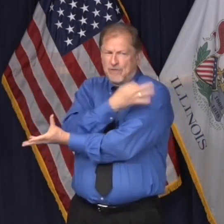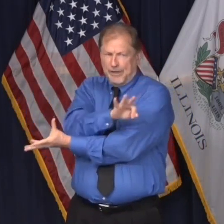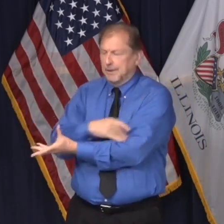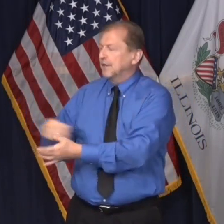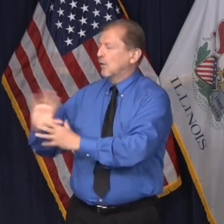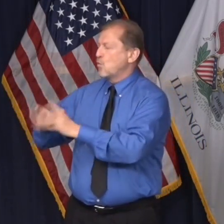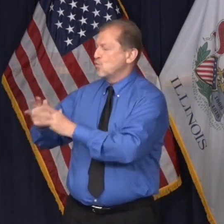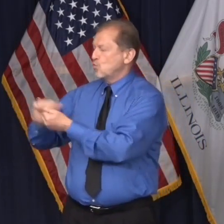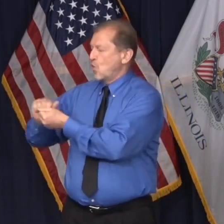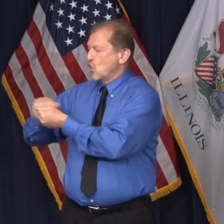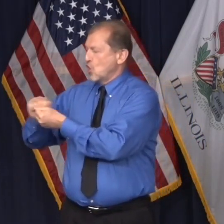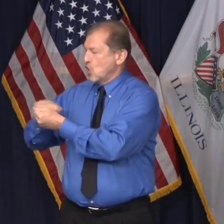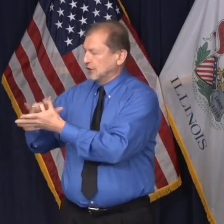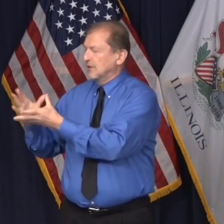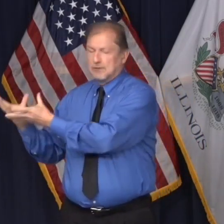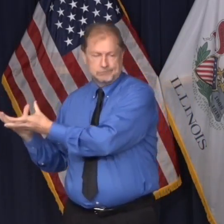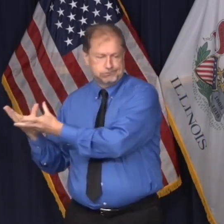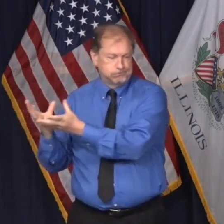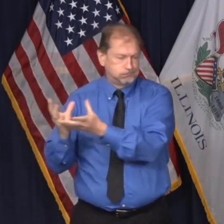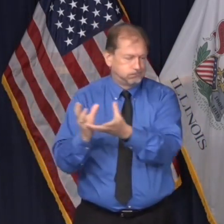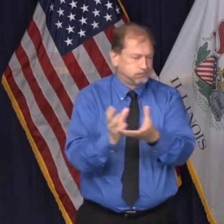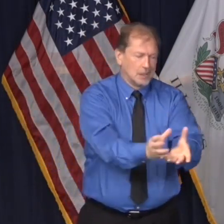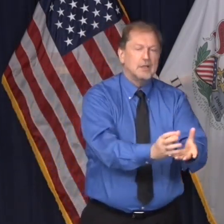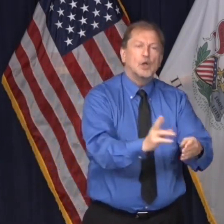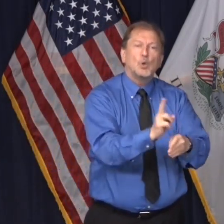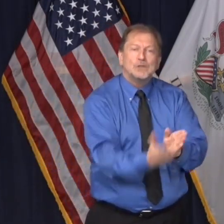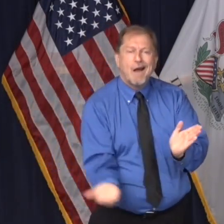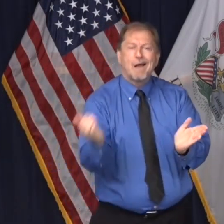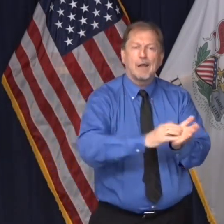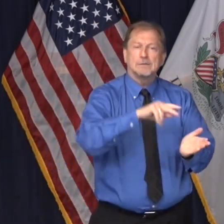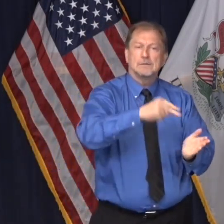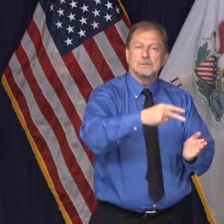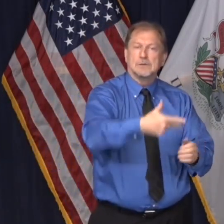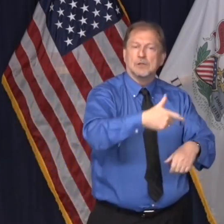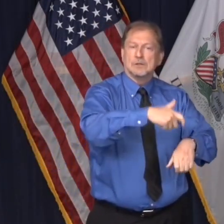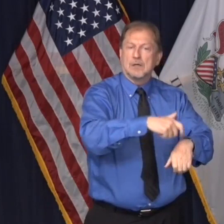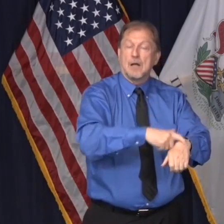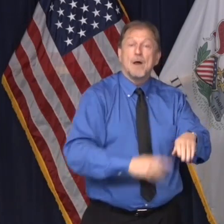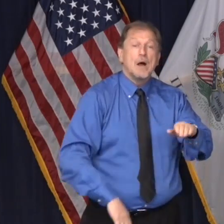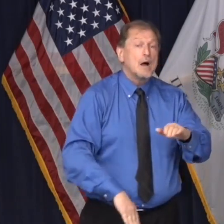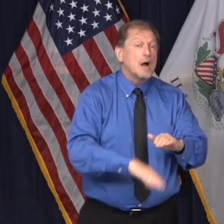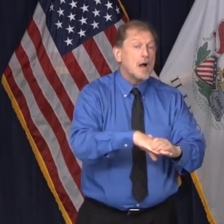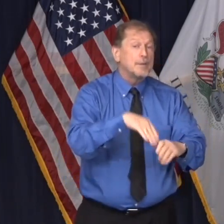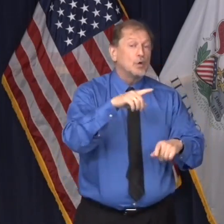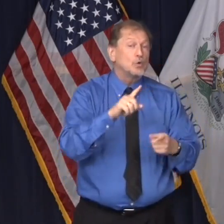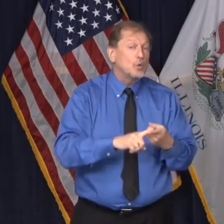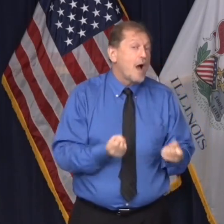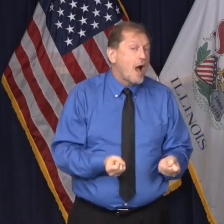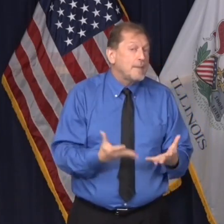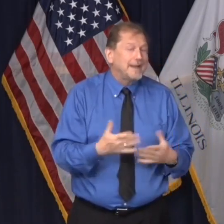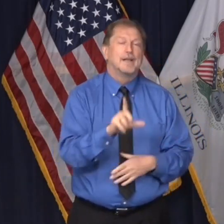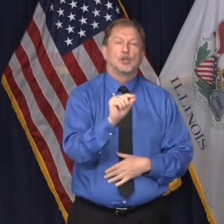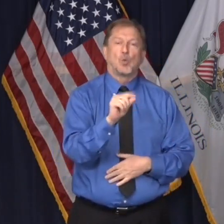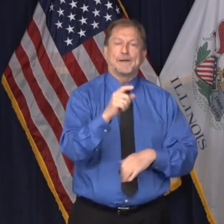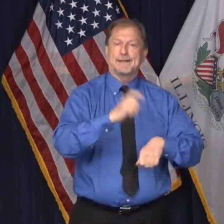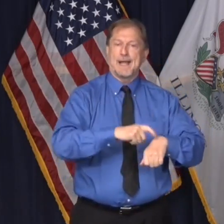FROM FACILITIES TO THE DECONTAMINATION SITE AND BACK AND THE U.S. HEALTH AND HUMAN SERVICES DEPARTMENT IS COVERING